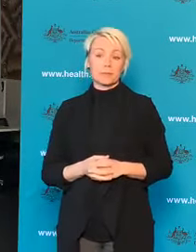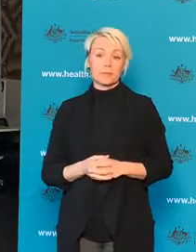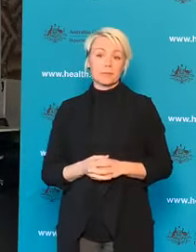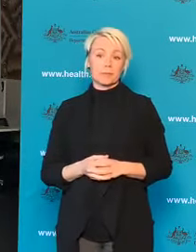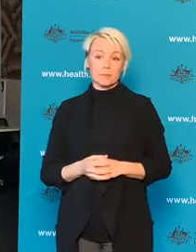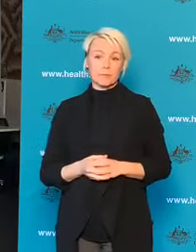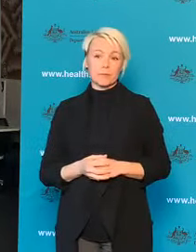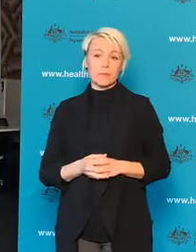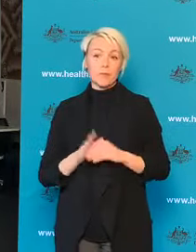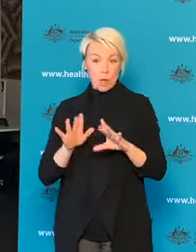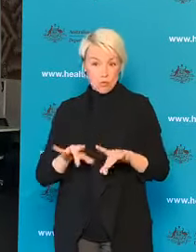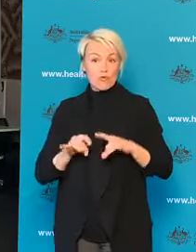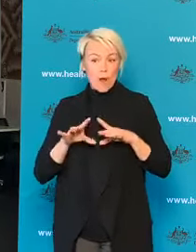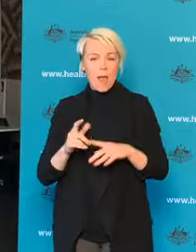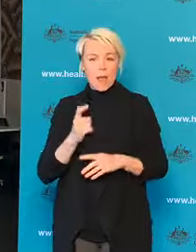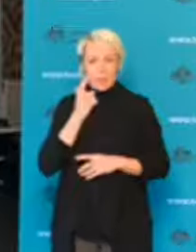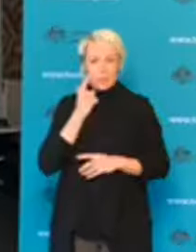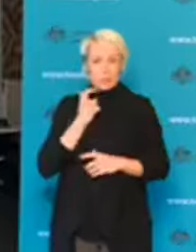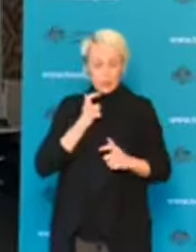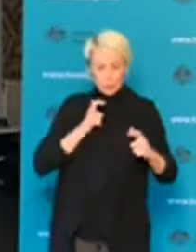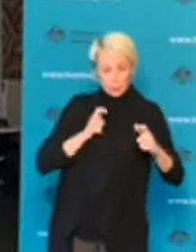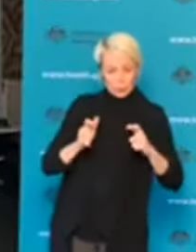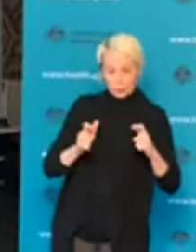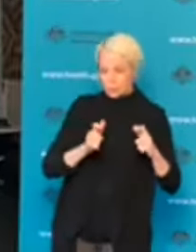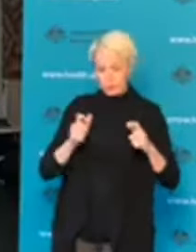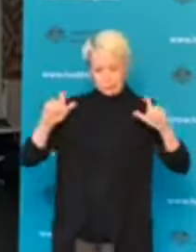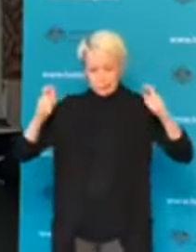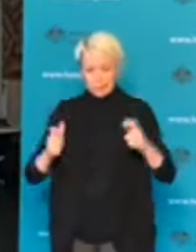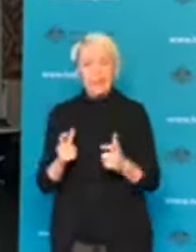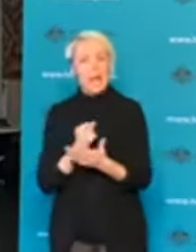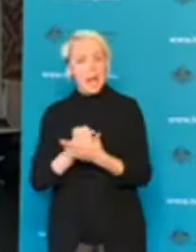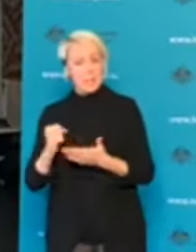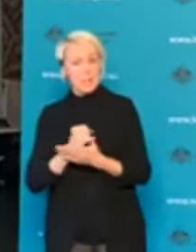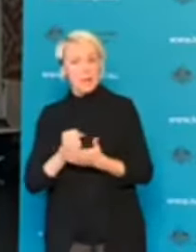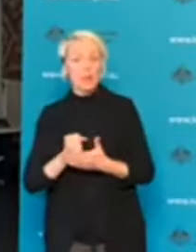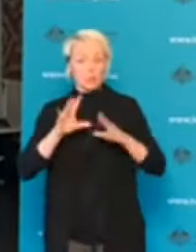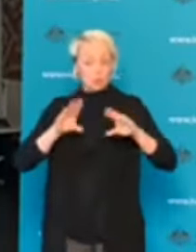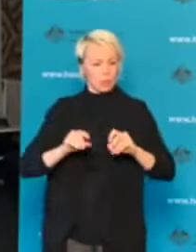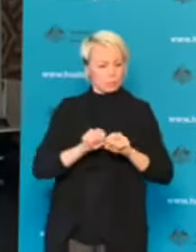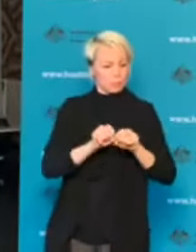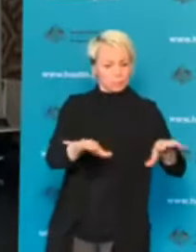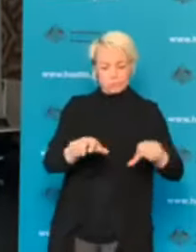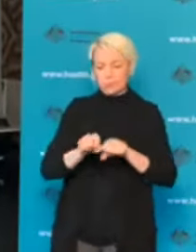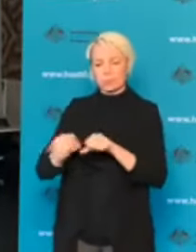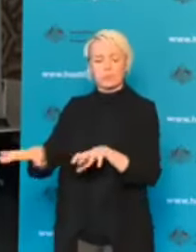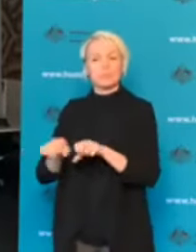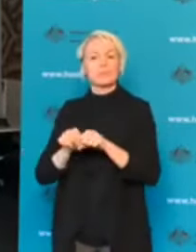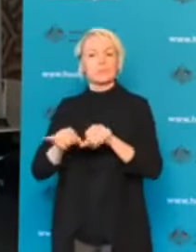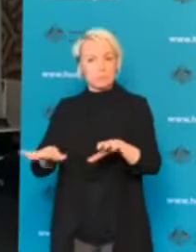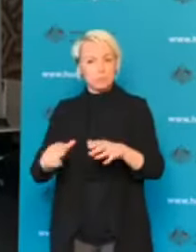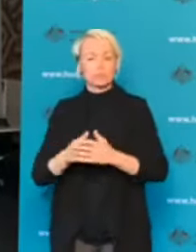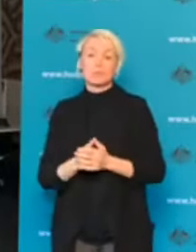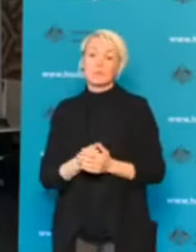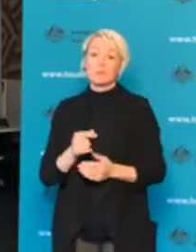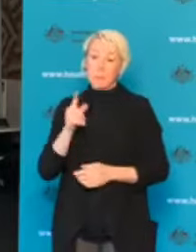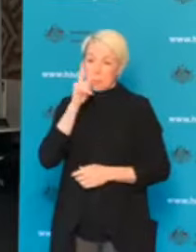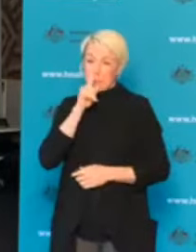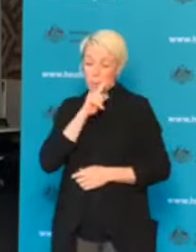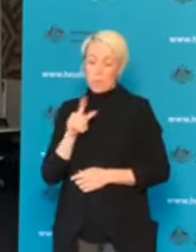community transmission levels down to as low as possible to allow the people of Australia to get on with their lives.